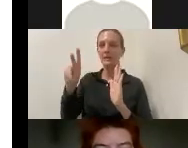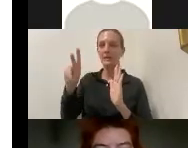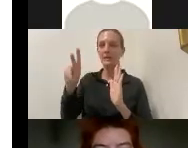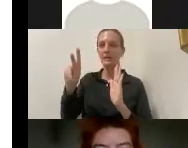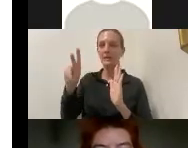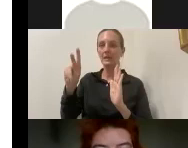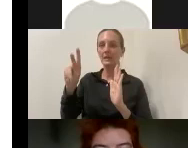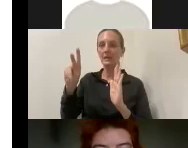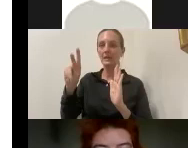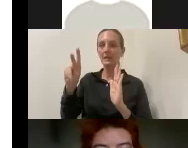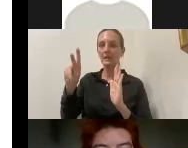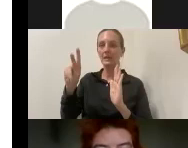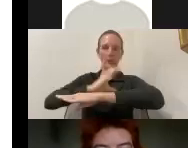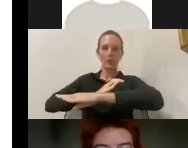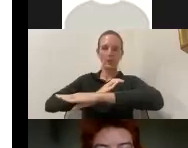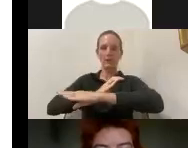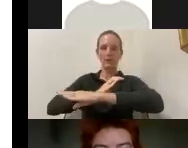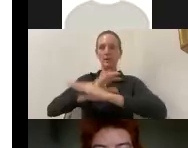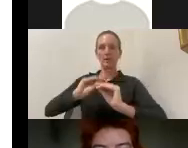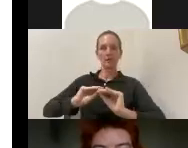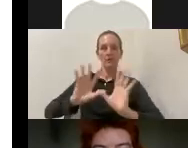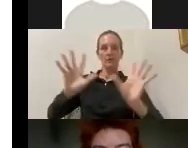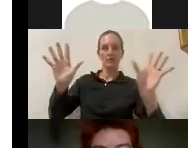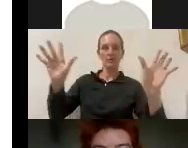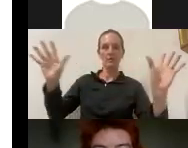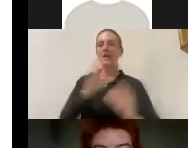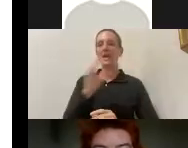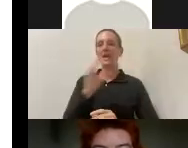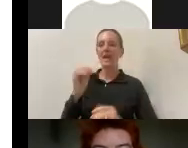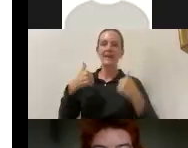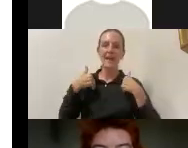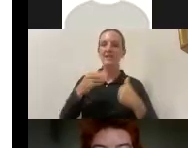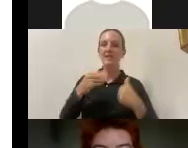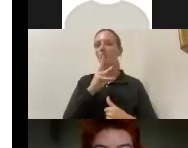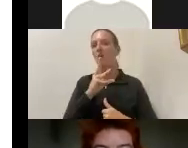the sunset of the lake in Wabasca. This lake provides subsistence fishing, drinking water, and recreation.